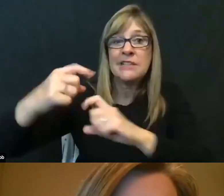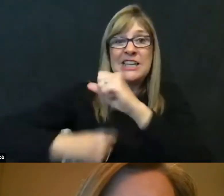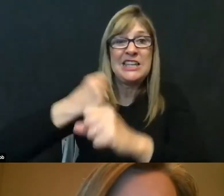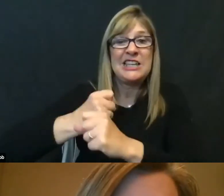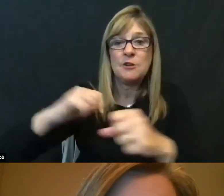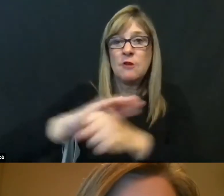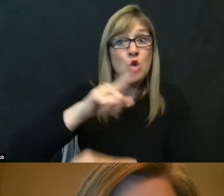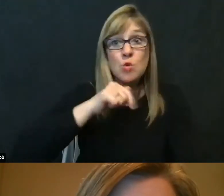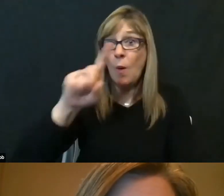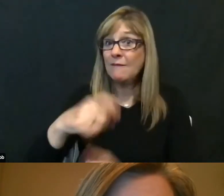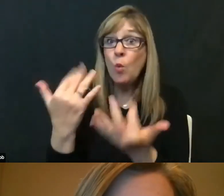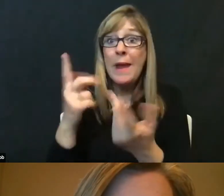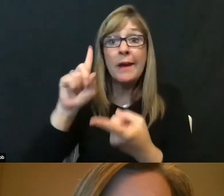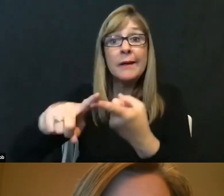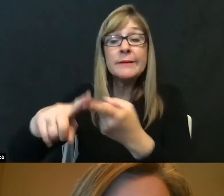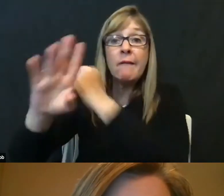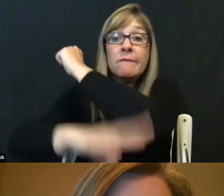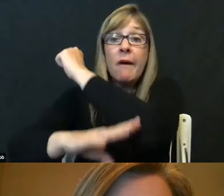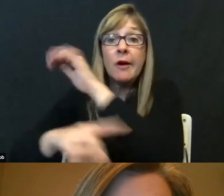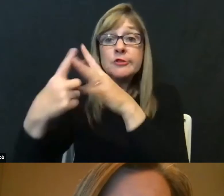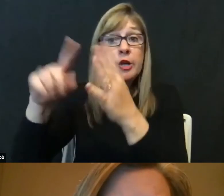until school starts to get the services,